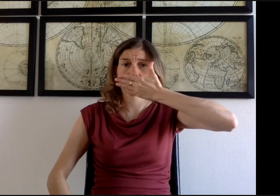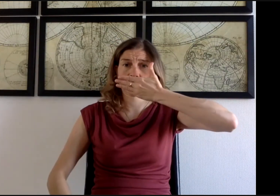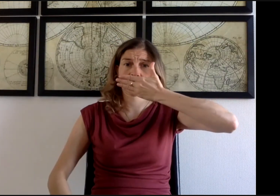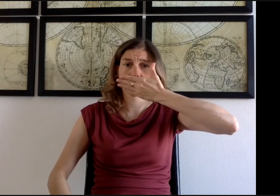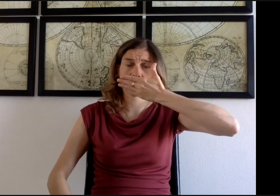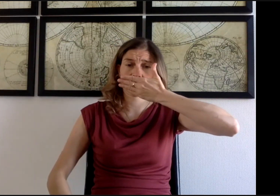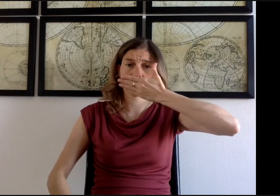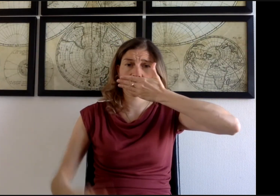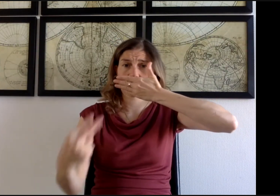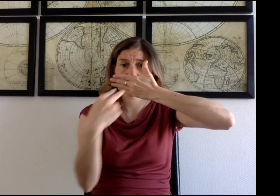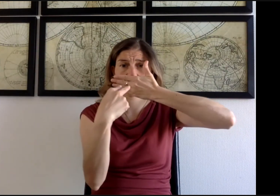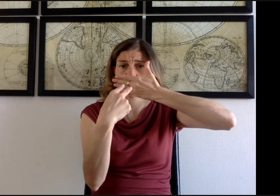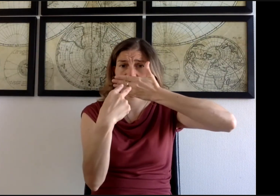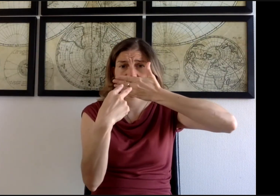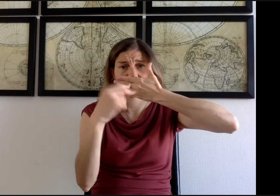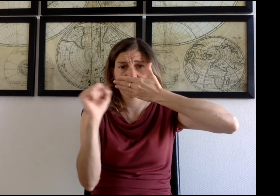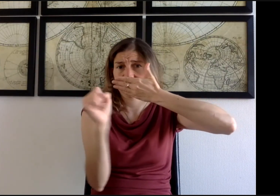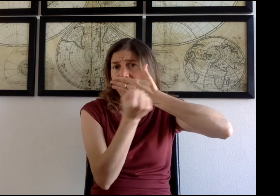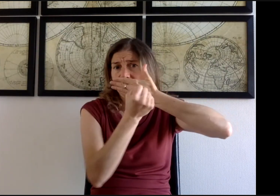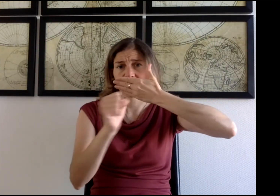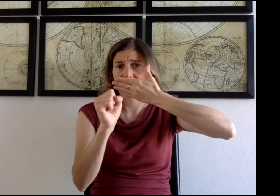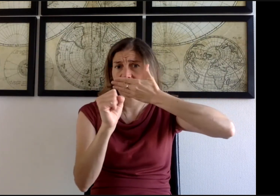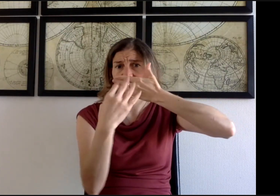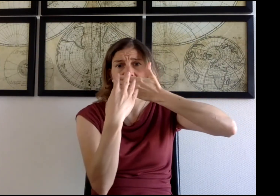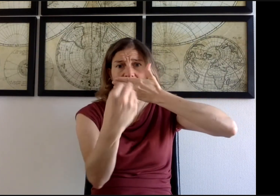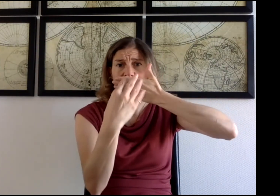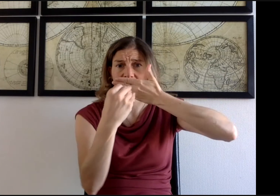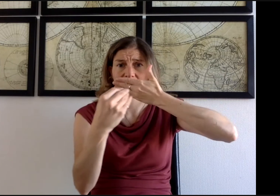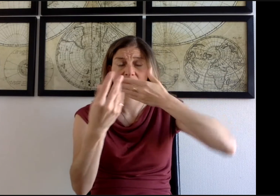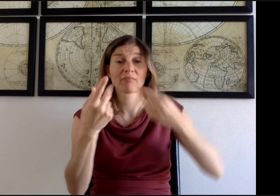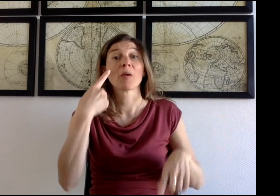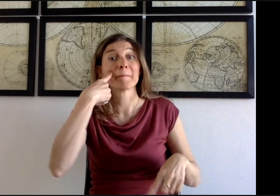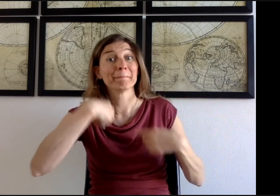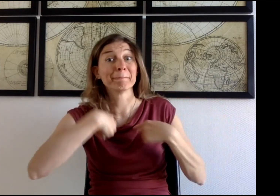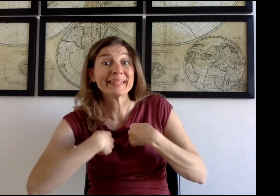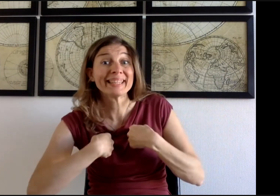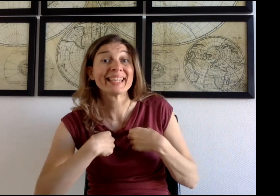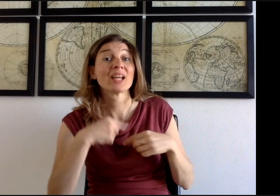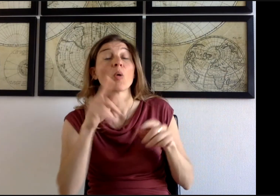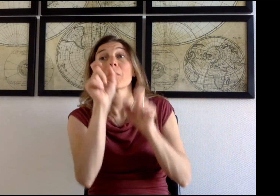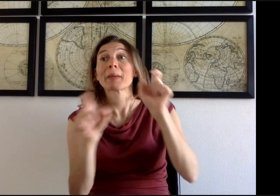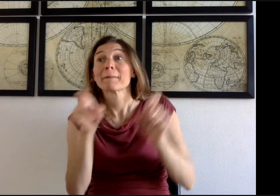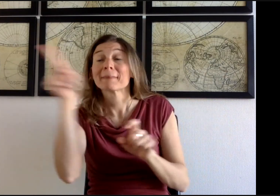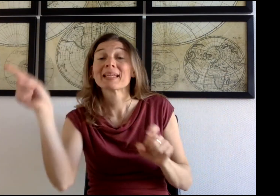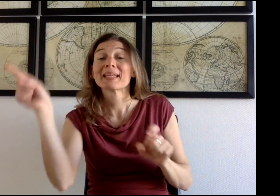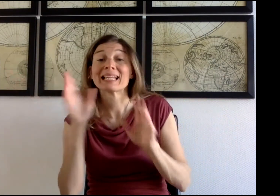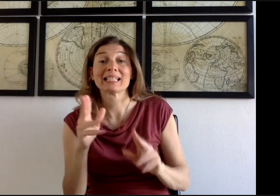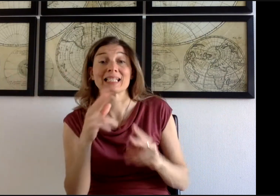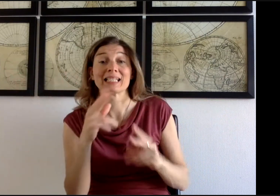It's very difficult for me or all the people with hearing loss. ANDRÉ: Thank you.